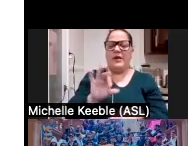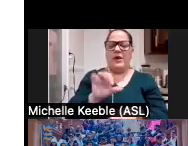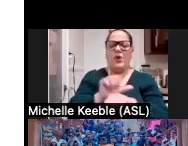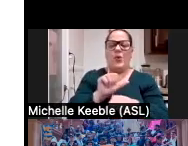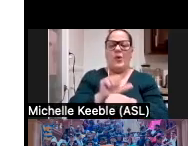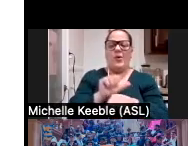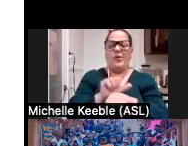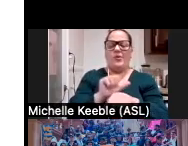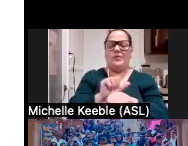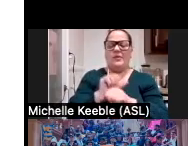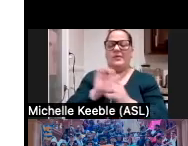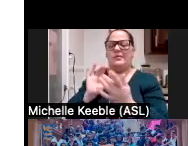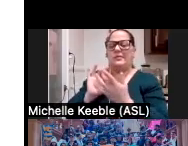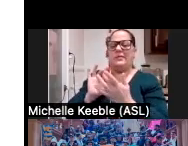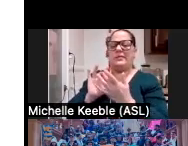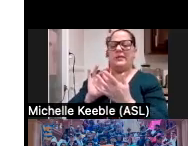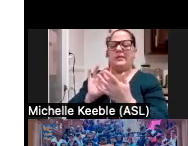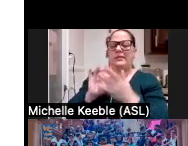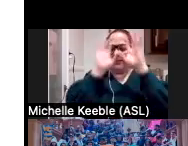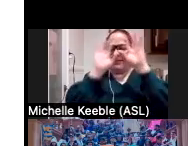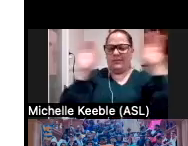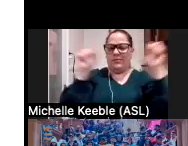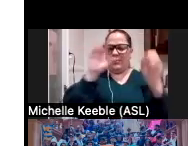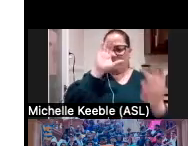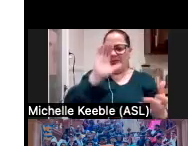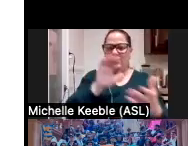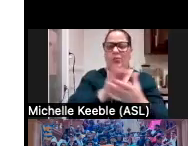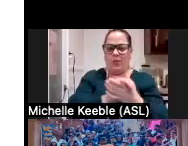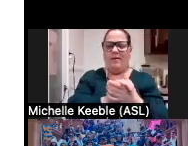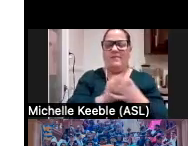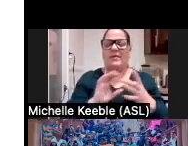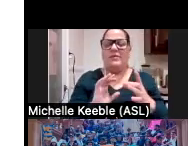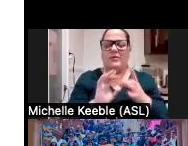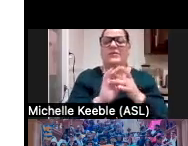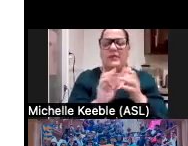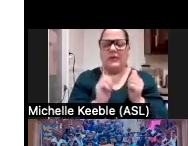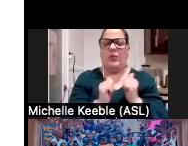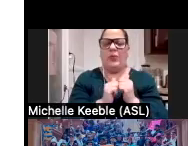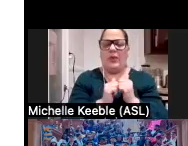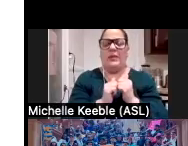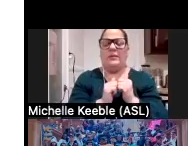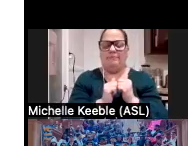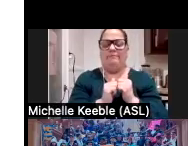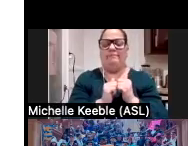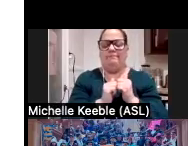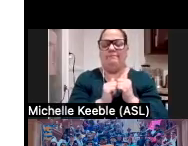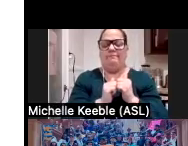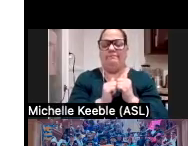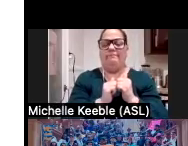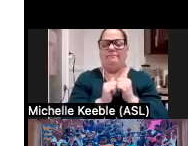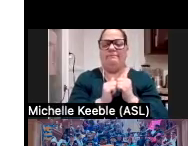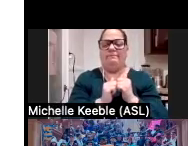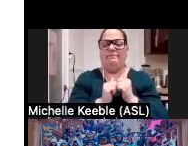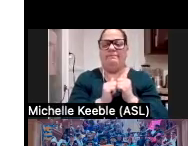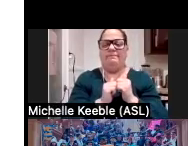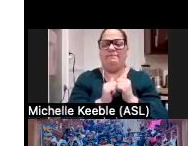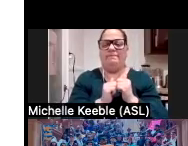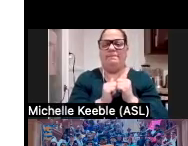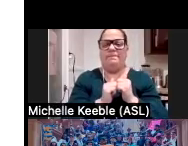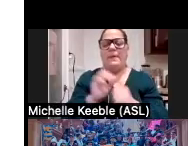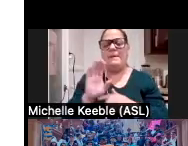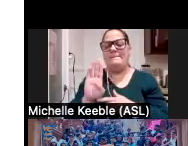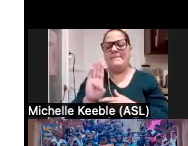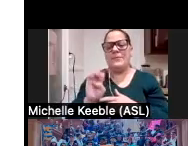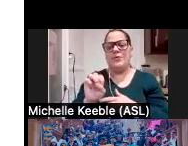Eleanor Roosevelt for help. Um, and she connected him with uh the the uh with Bernard Baruch who